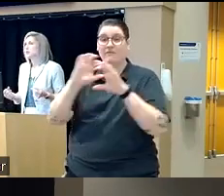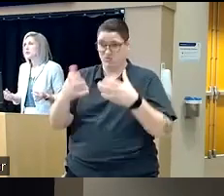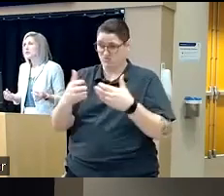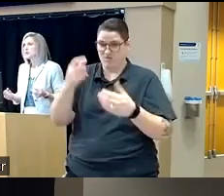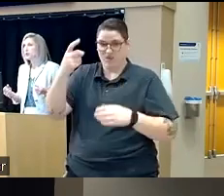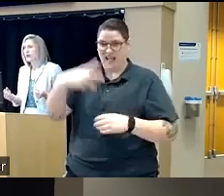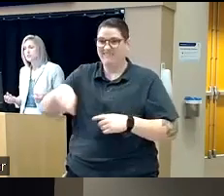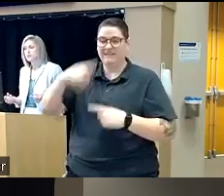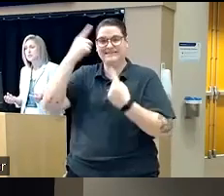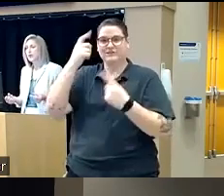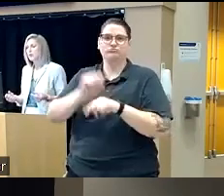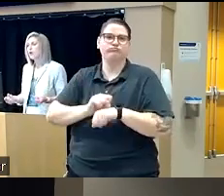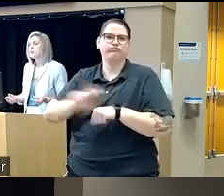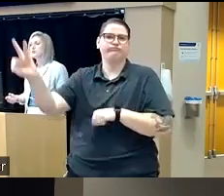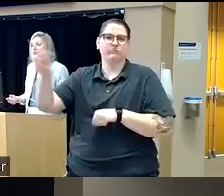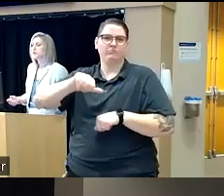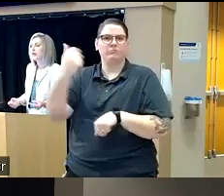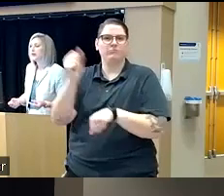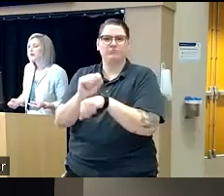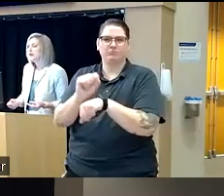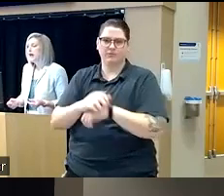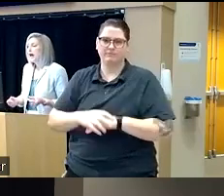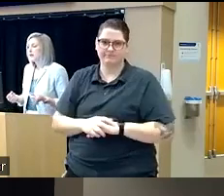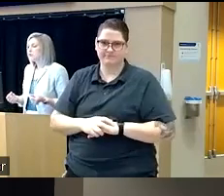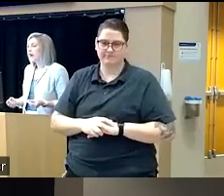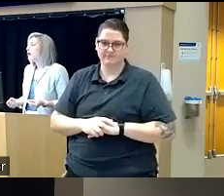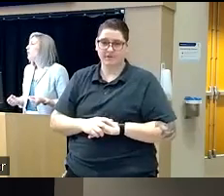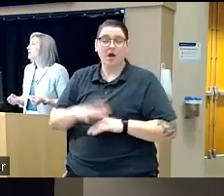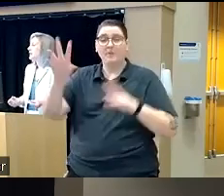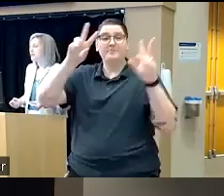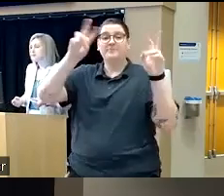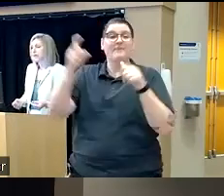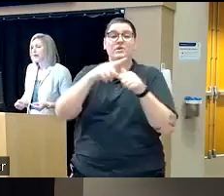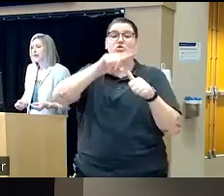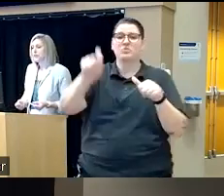a moment to read these questions that were posed in the survey I do not want to leave the mental